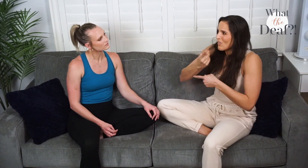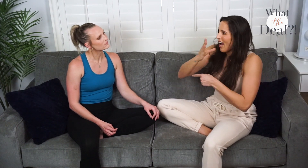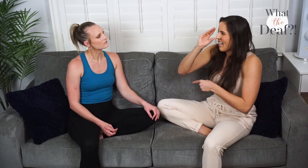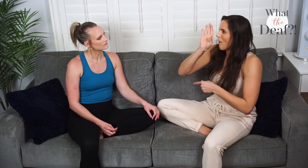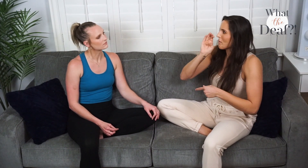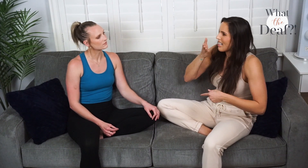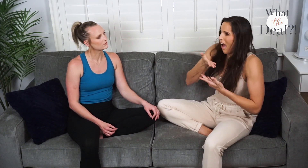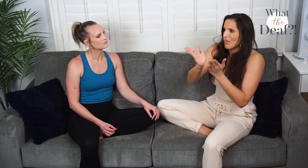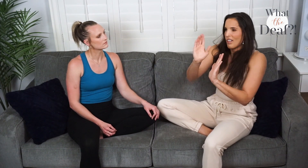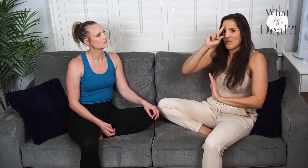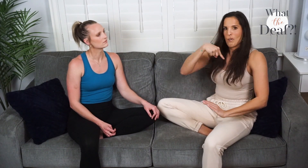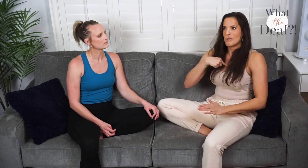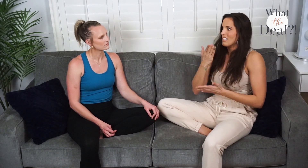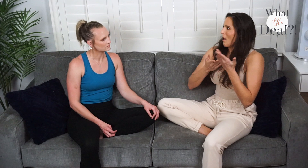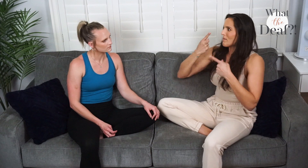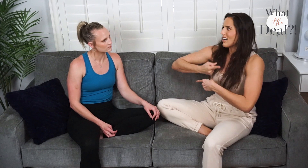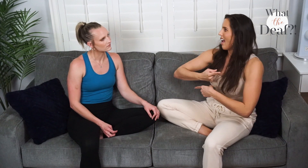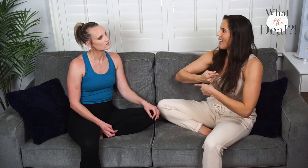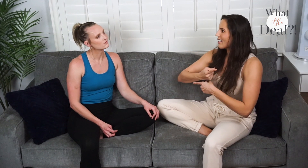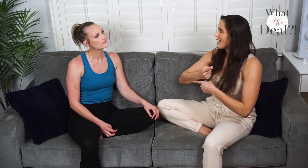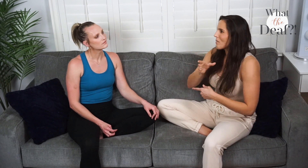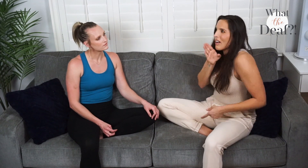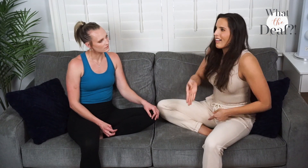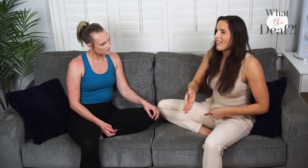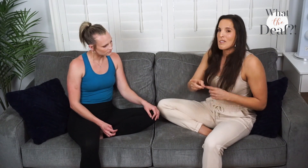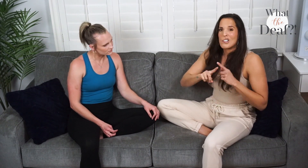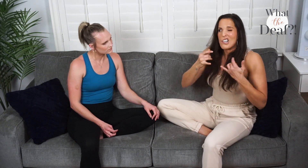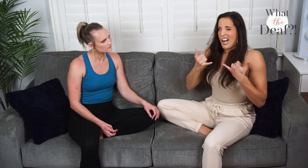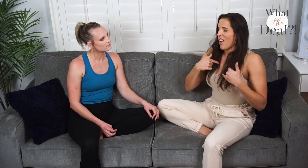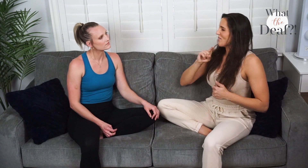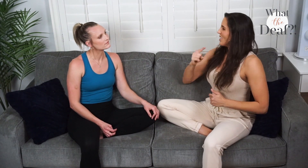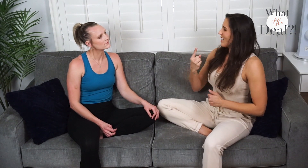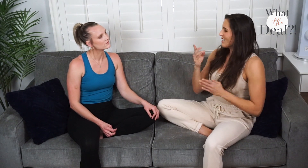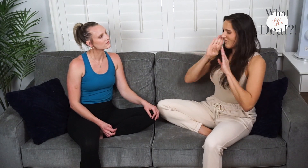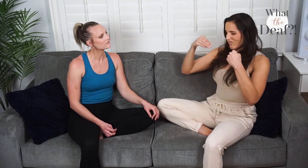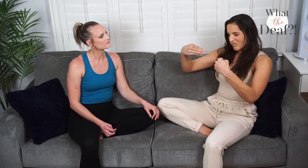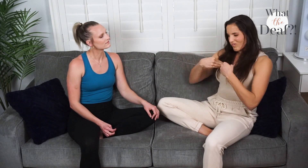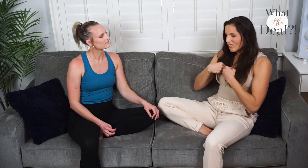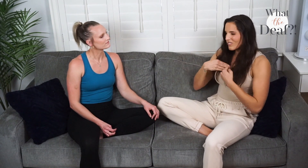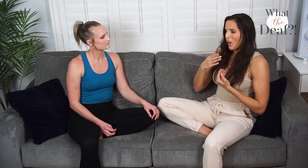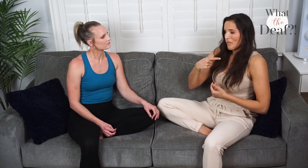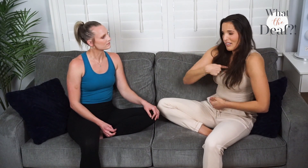to know that the right guy will be out there for me someday, he will! But right now I’m just gonna focus on myself